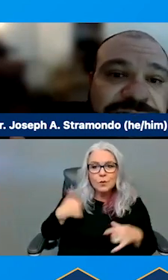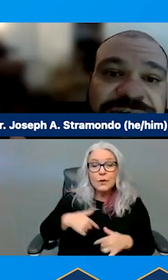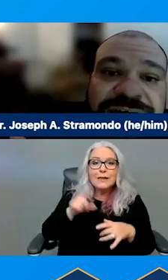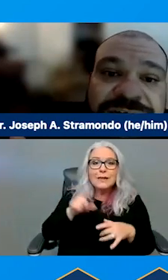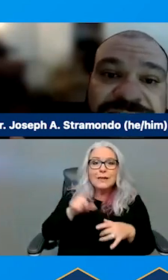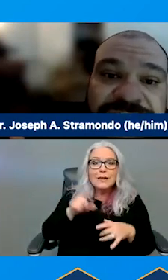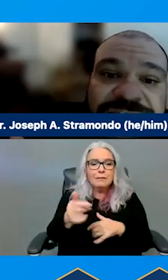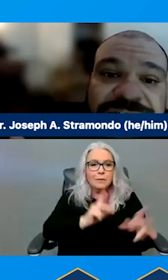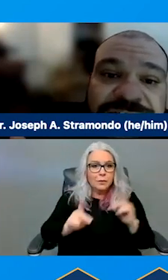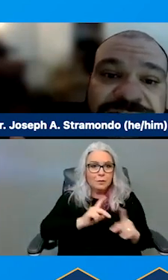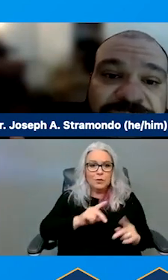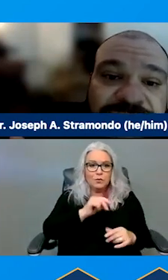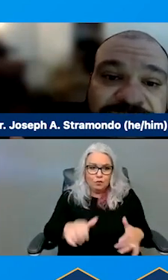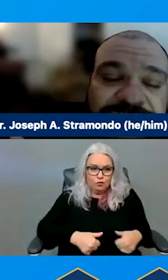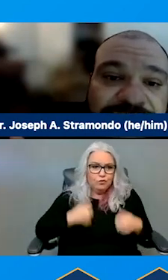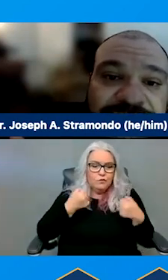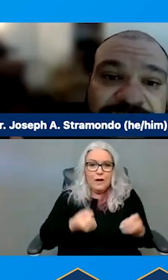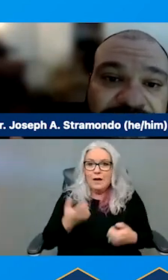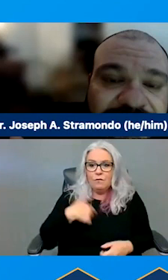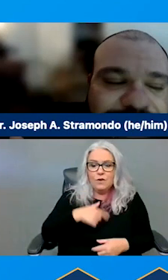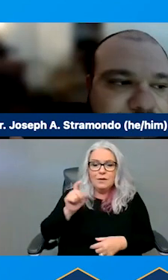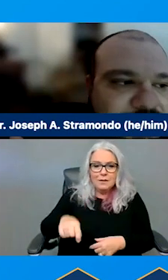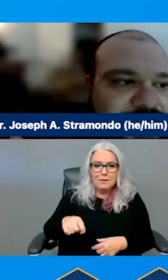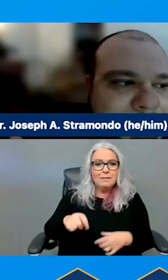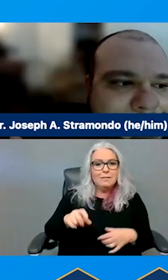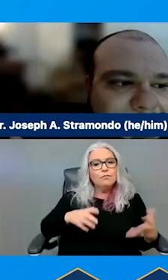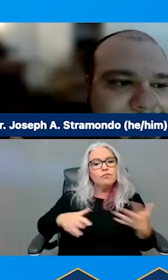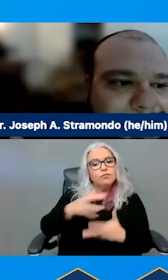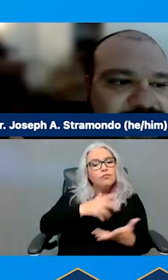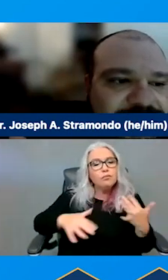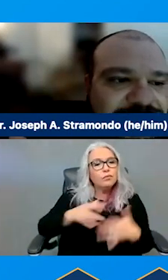survive. We cannot live in isolation from each other for